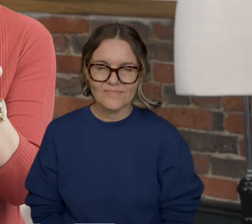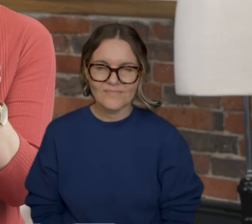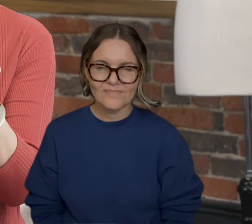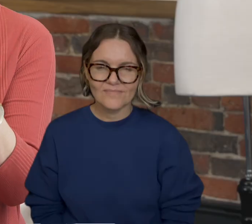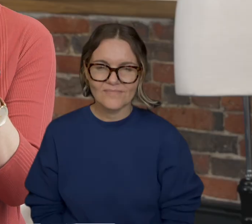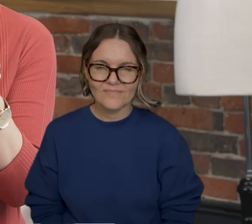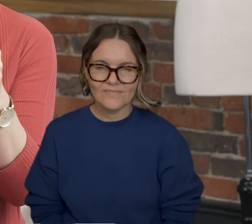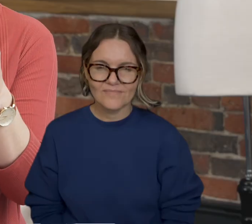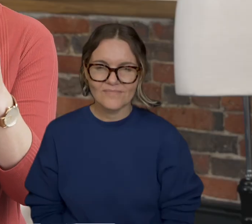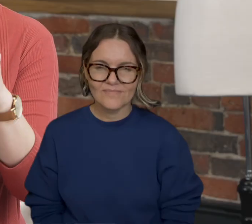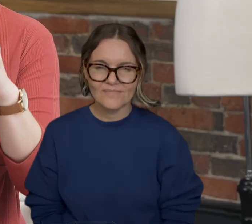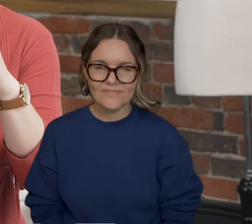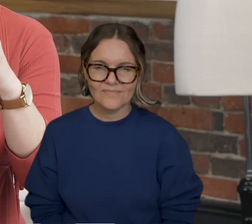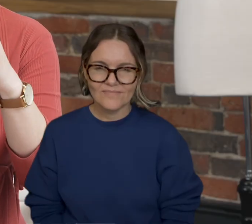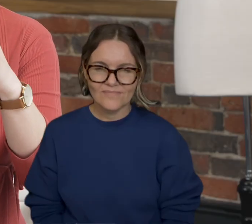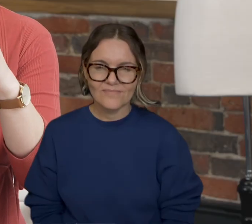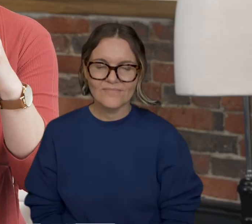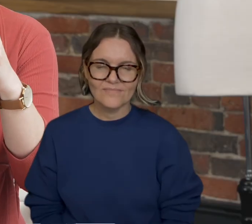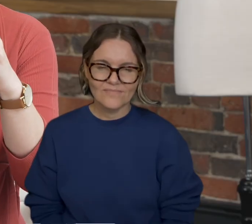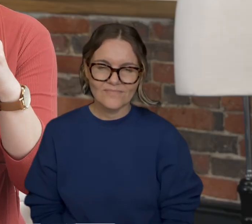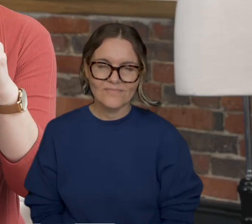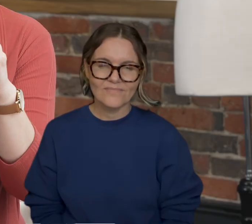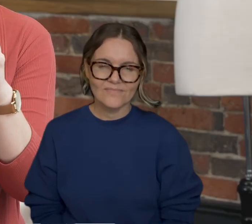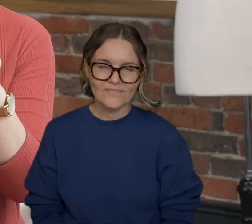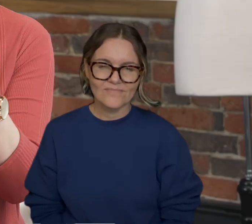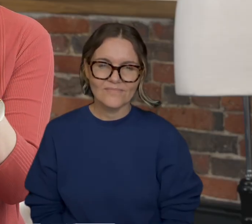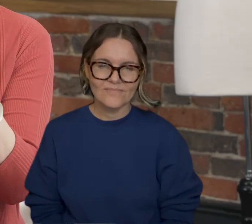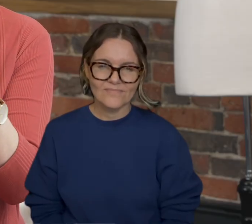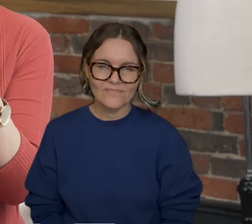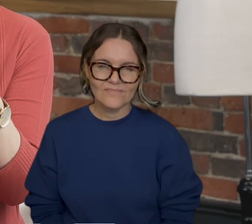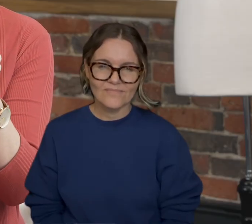bring it right around the back of the hard circle and make sure that that lip goes all